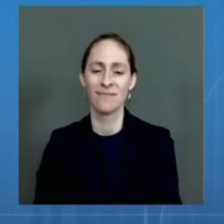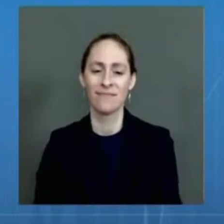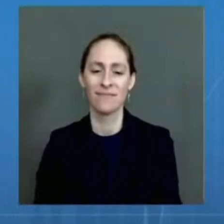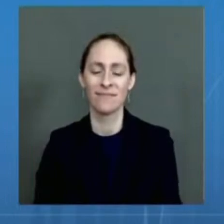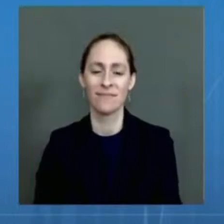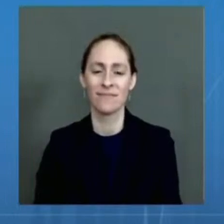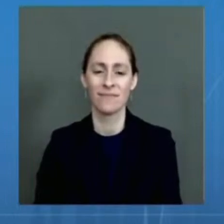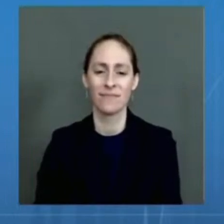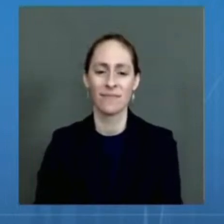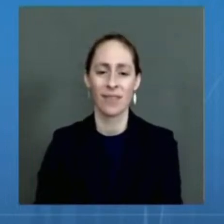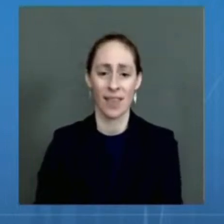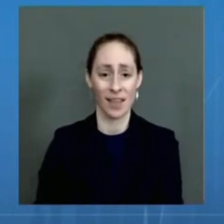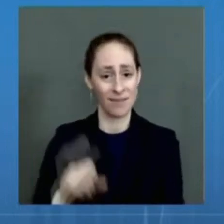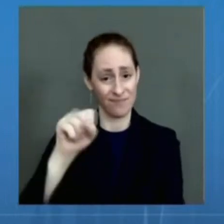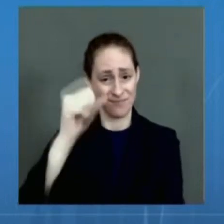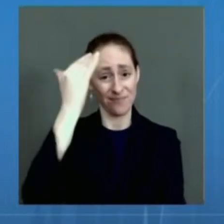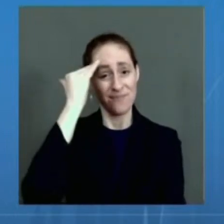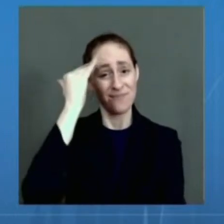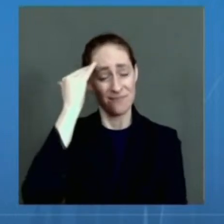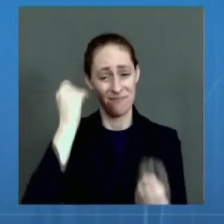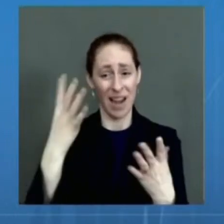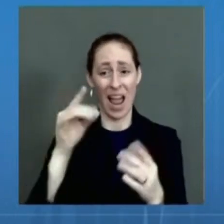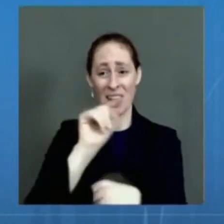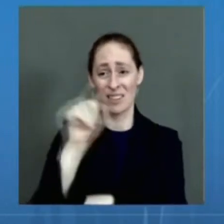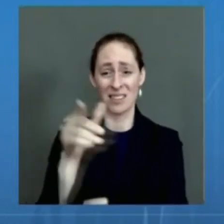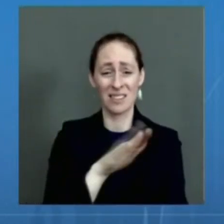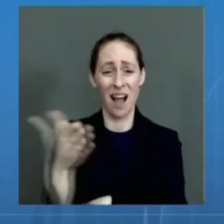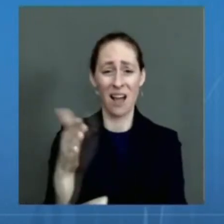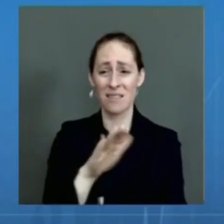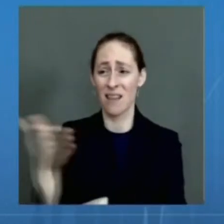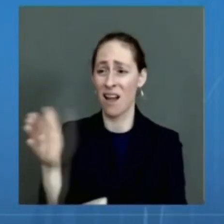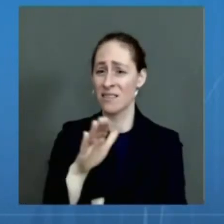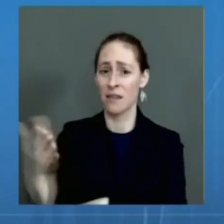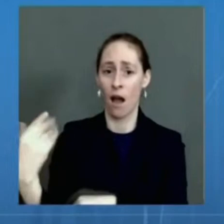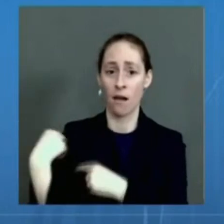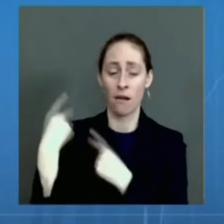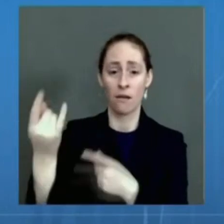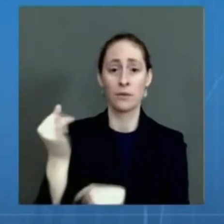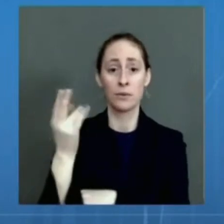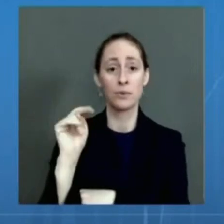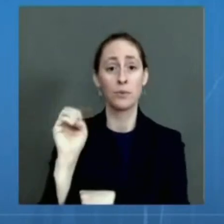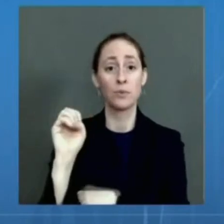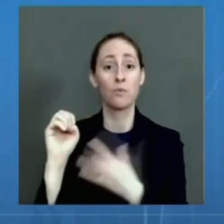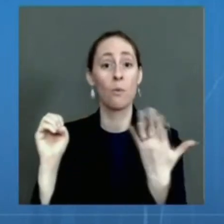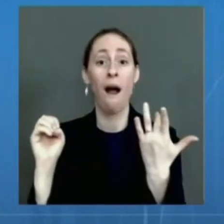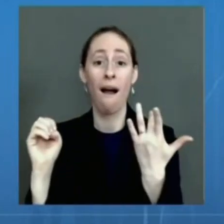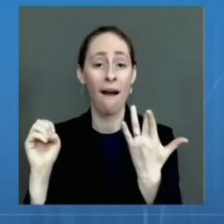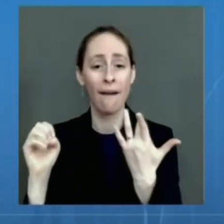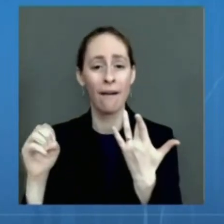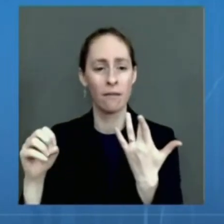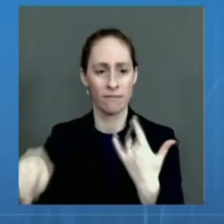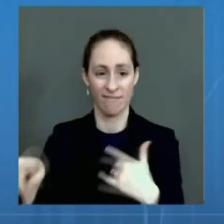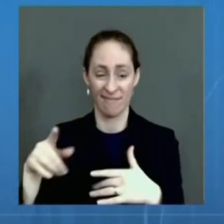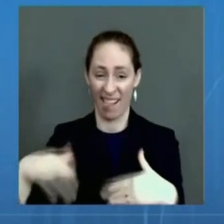THEIR LIVES JUST SINCE JUNE AND THIS NUMBER WILL CONTINUE TO GO UP UNTIL THE UNVACCINATED TAKE